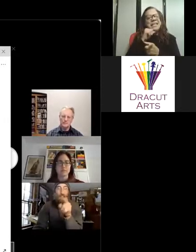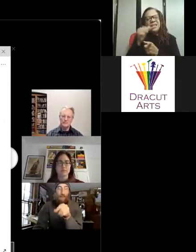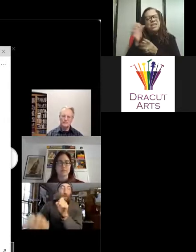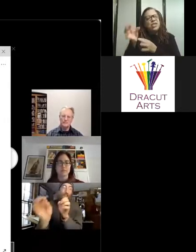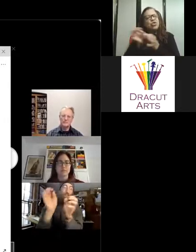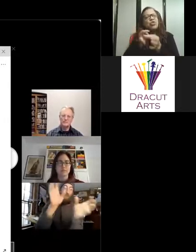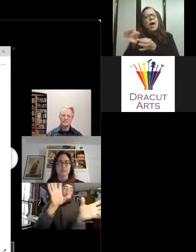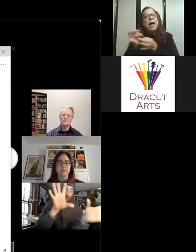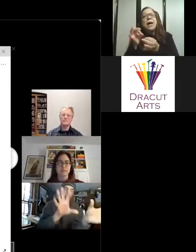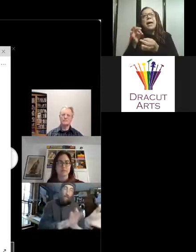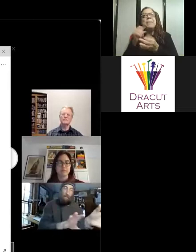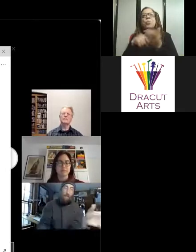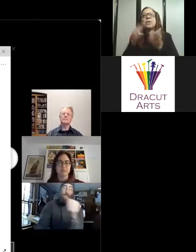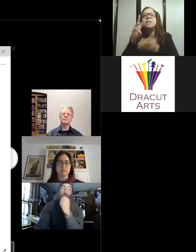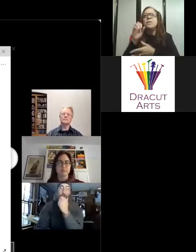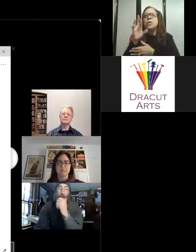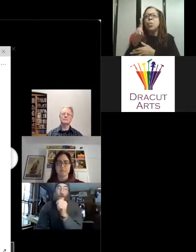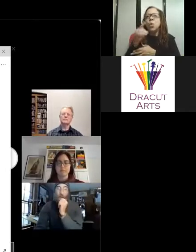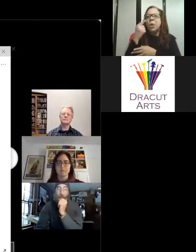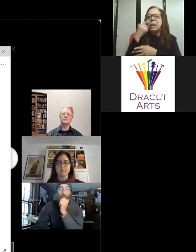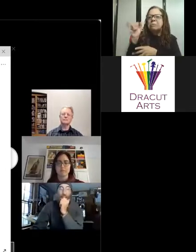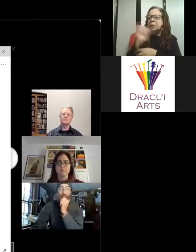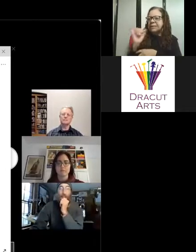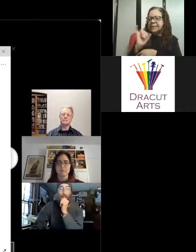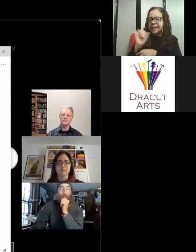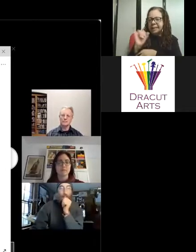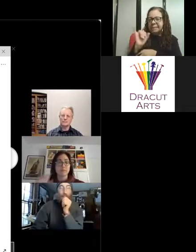So I'm going in for, and finding pictures. Oh we'll come back to that picture. First